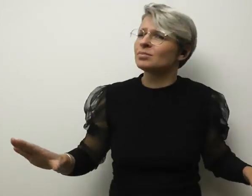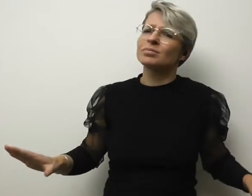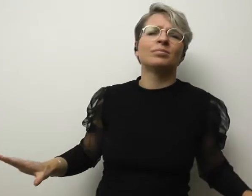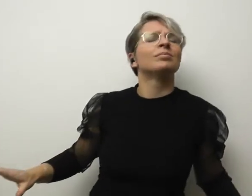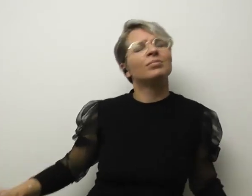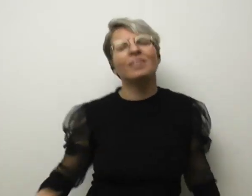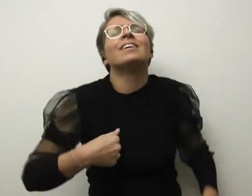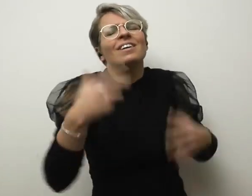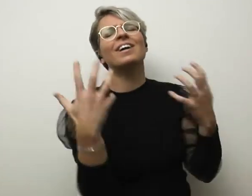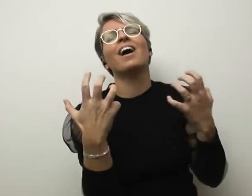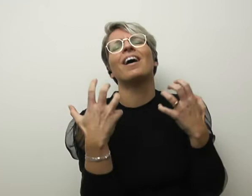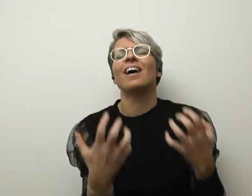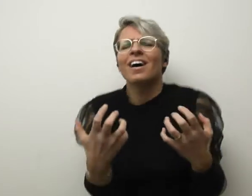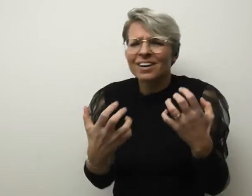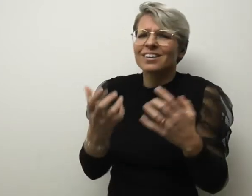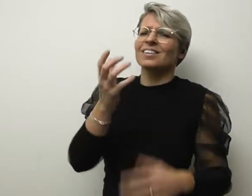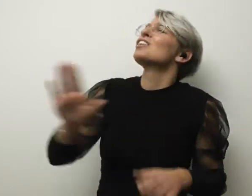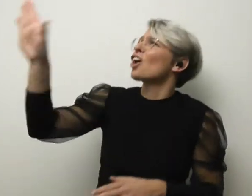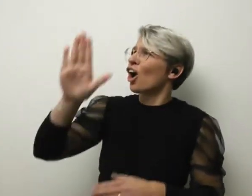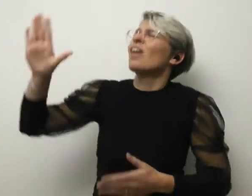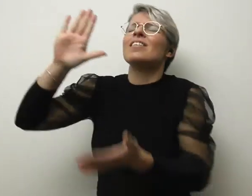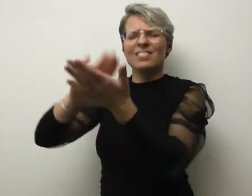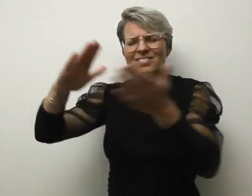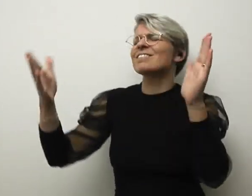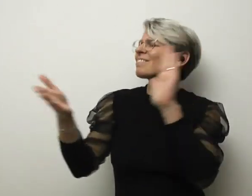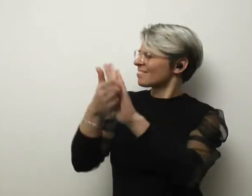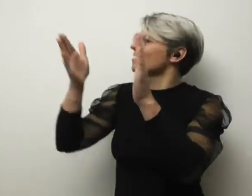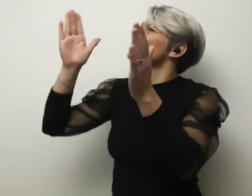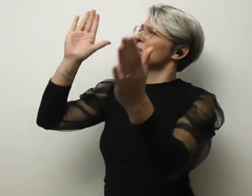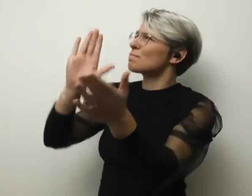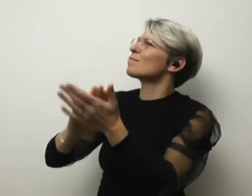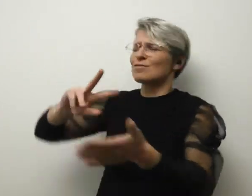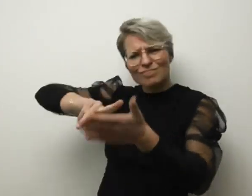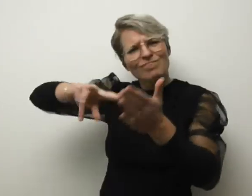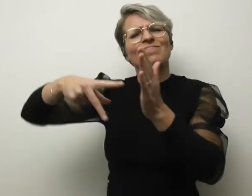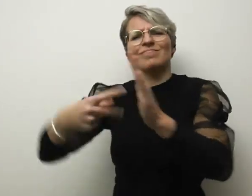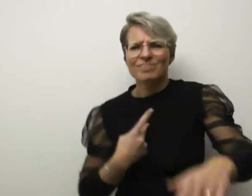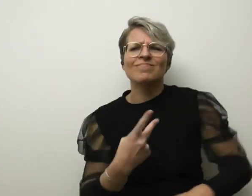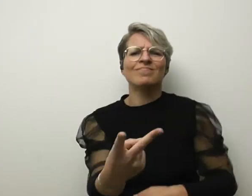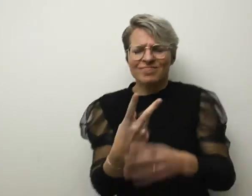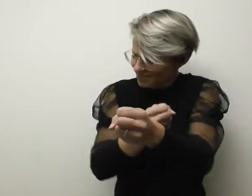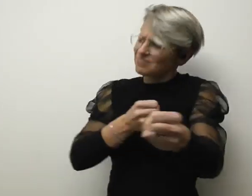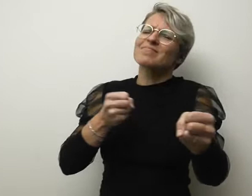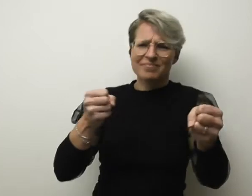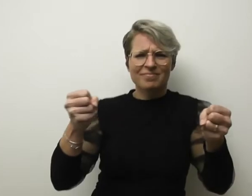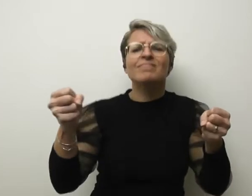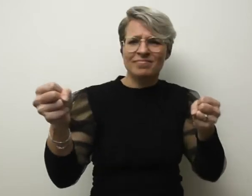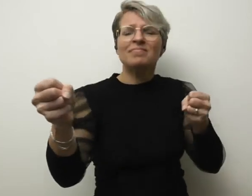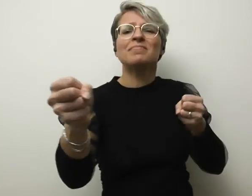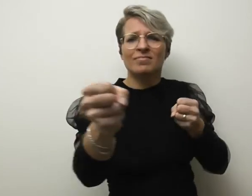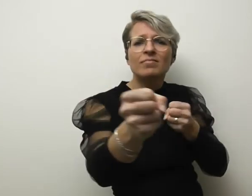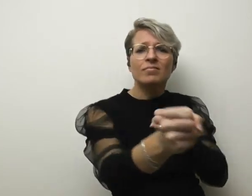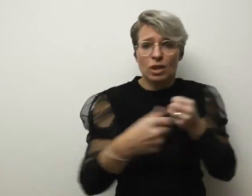If I only could, I'd make a deal with God, And I'd get him to swap our places,